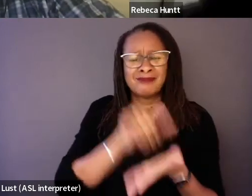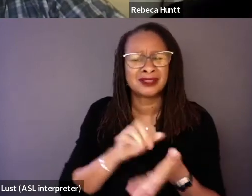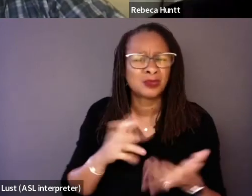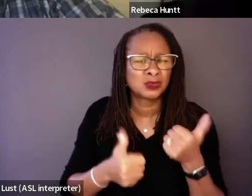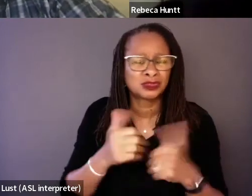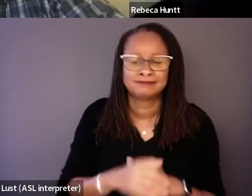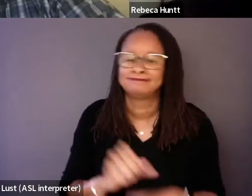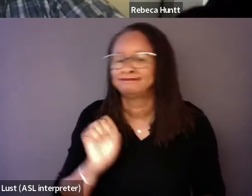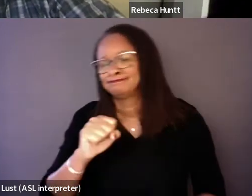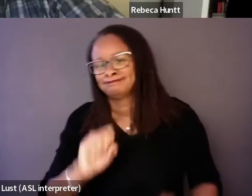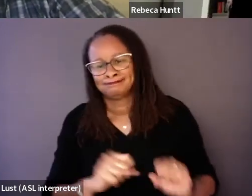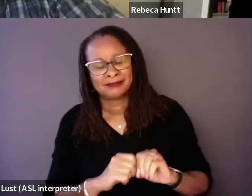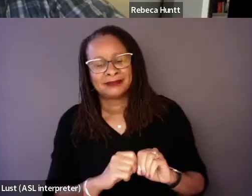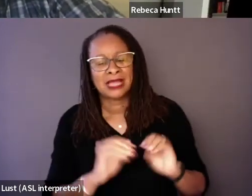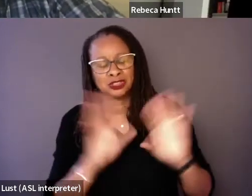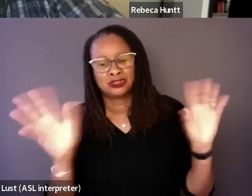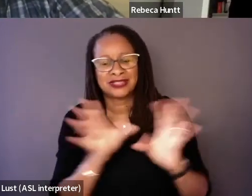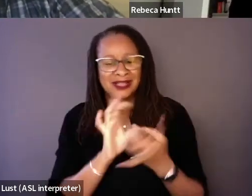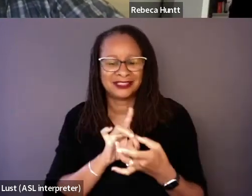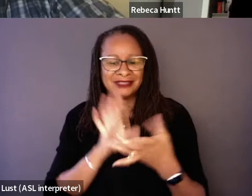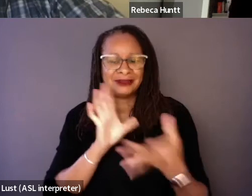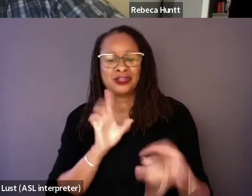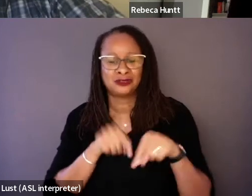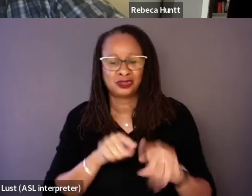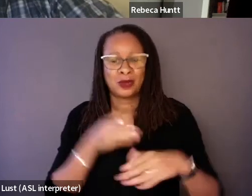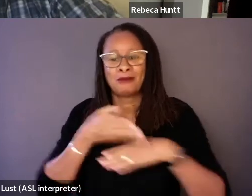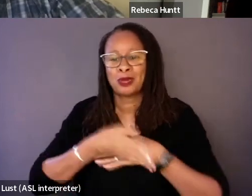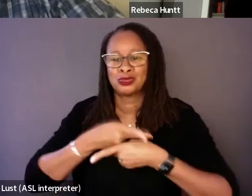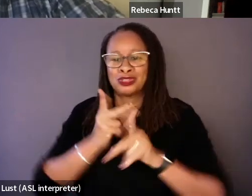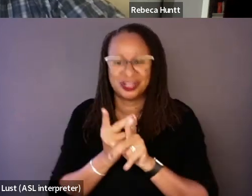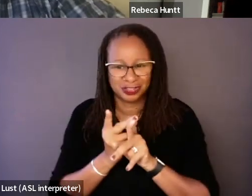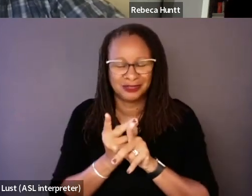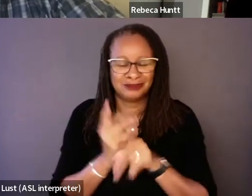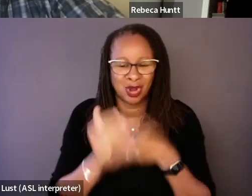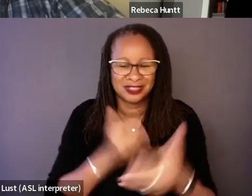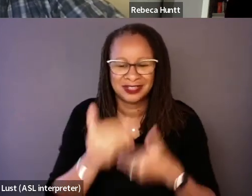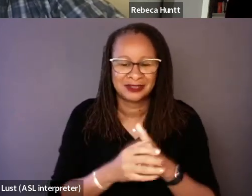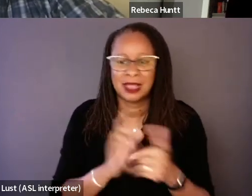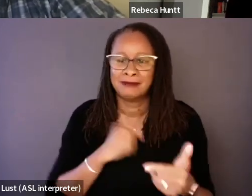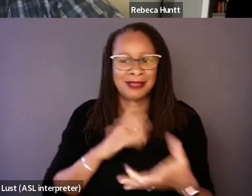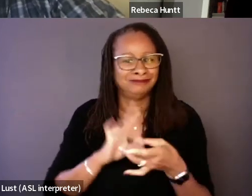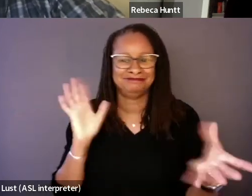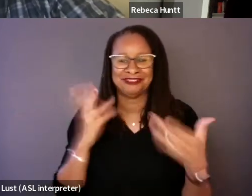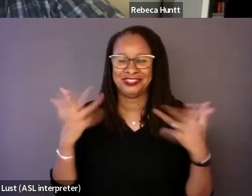Yeah, definitely. I detached during the post production process. I'm detached.